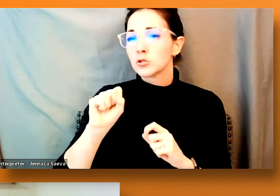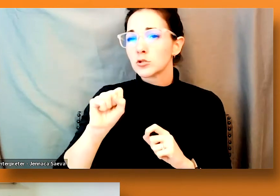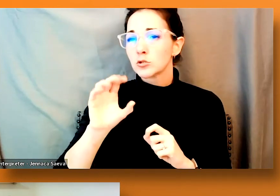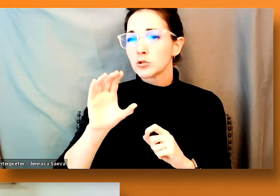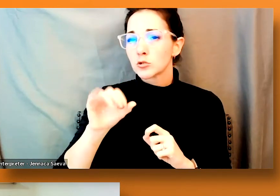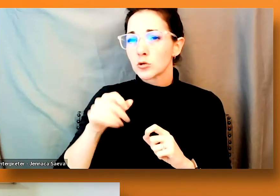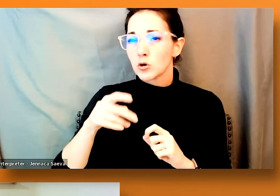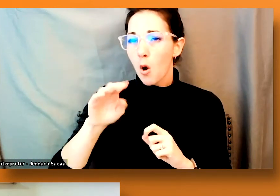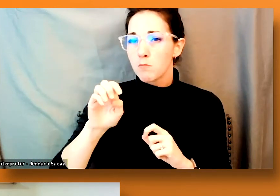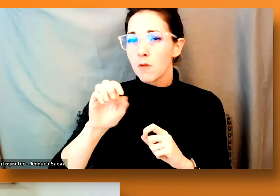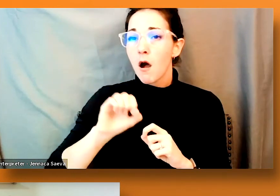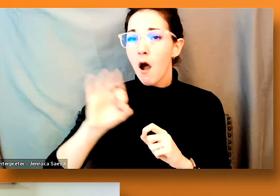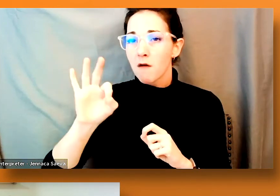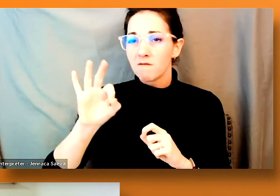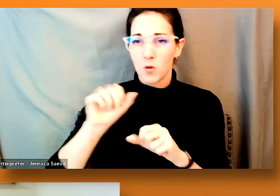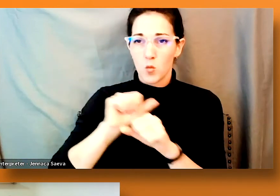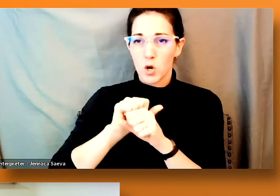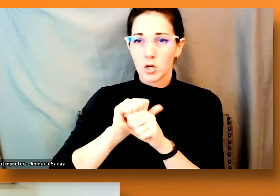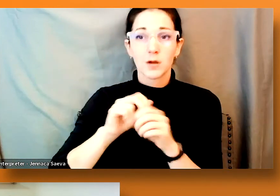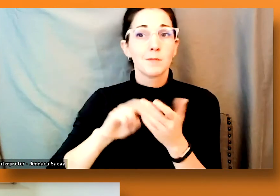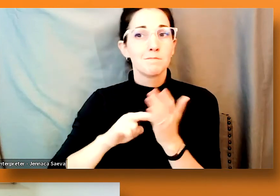and that's something the sponsor would need to be aware of.